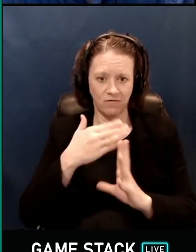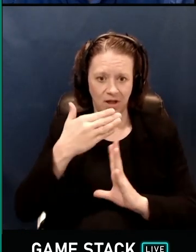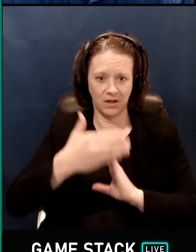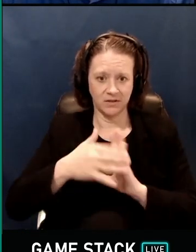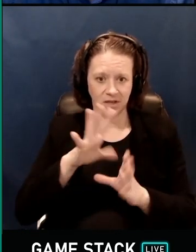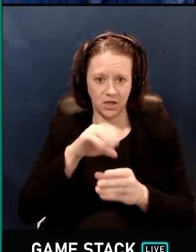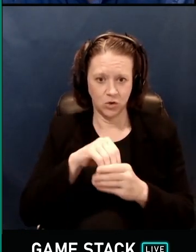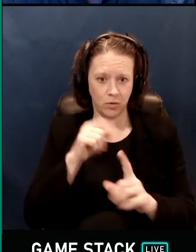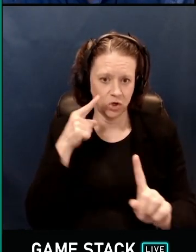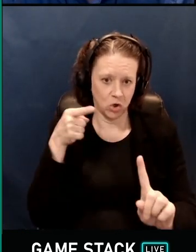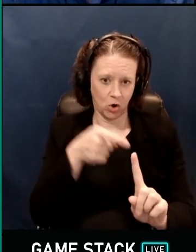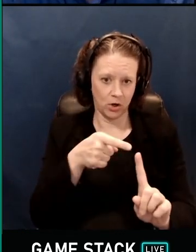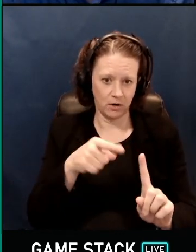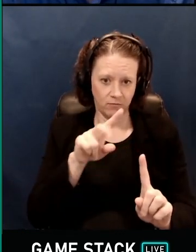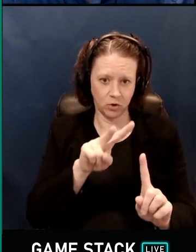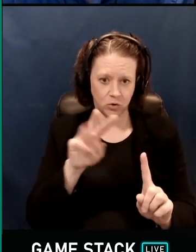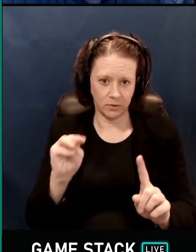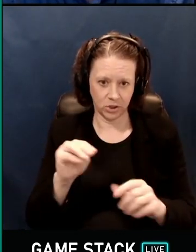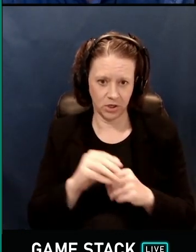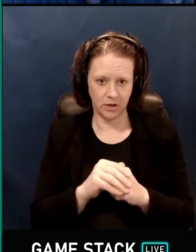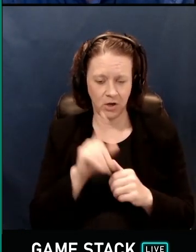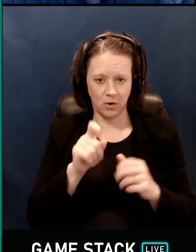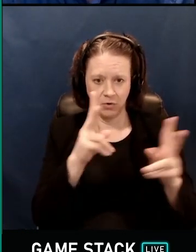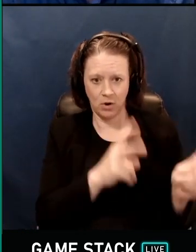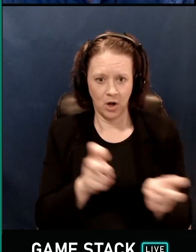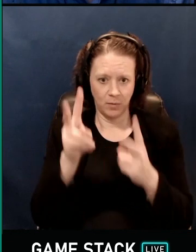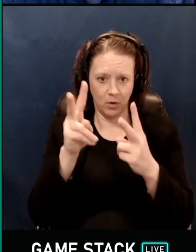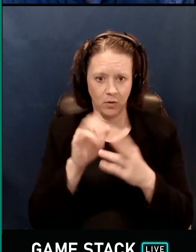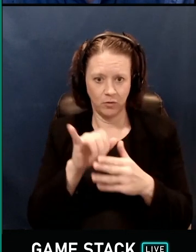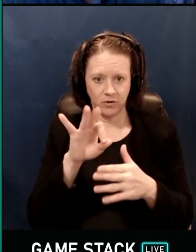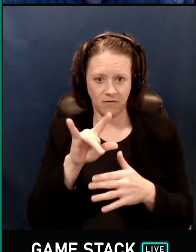You have to upload such files somewhere on the Internet